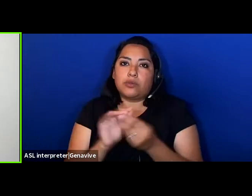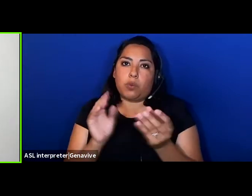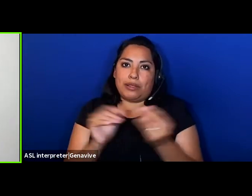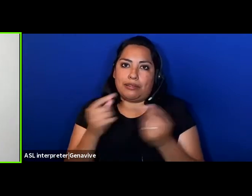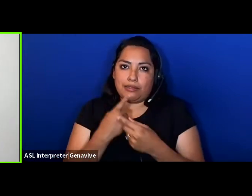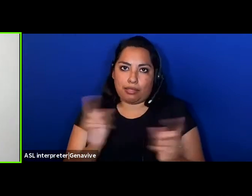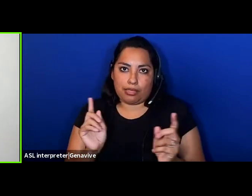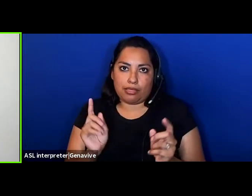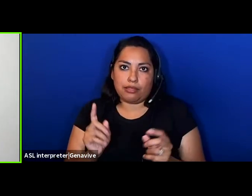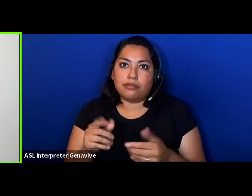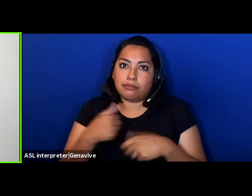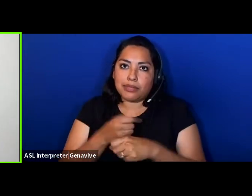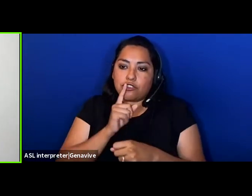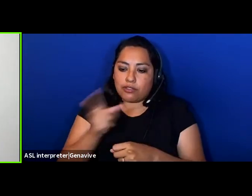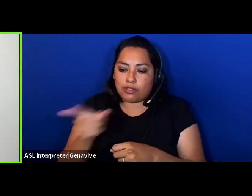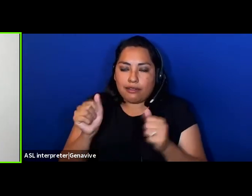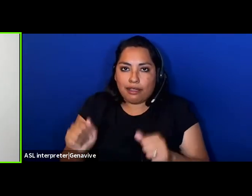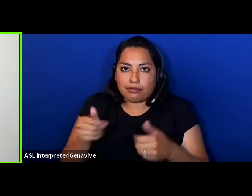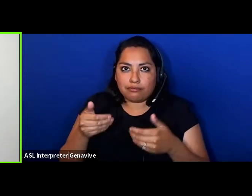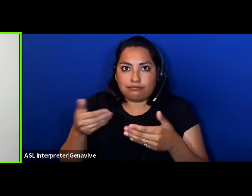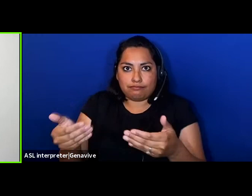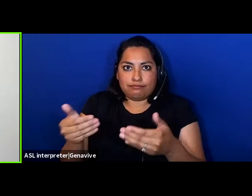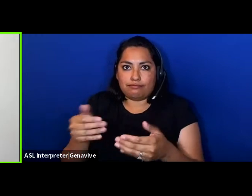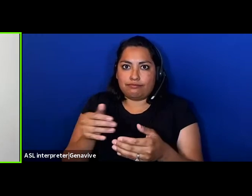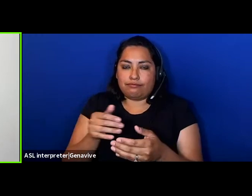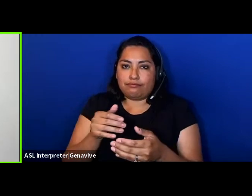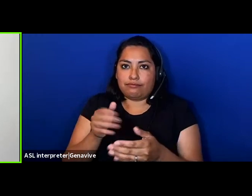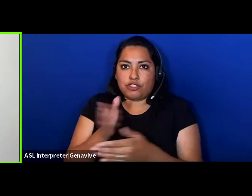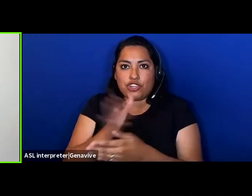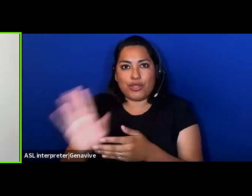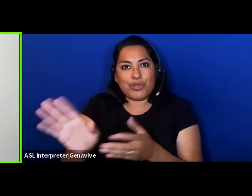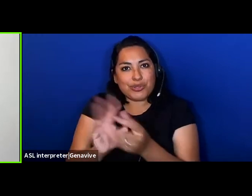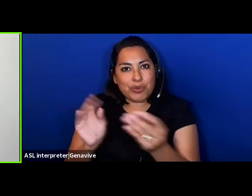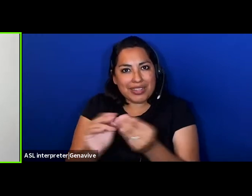their own stories and really learn from each other. That can make a big difference.